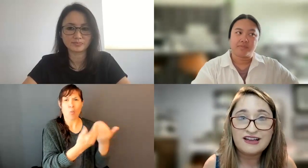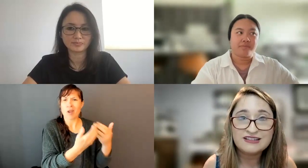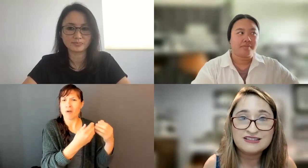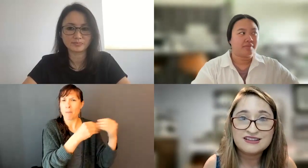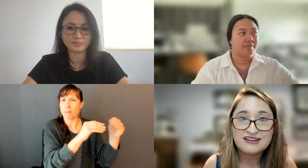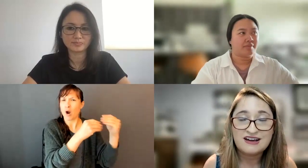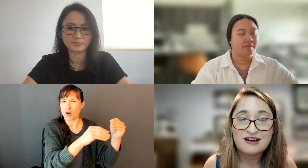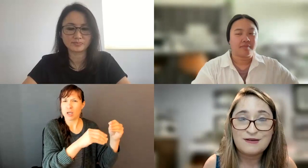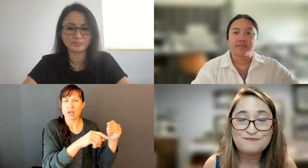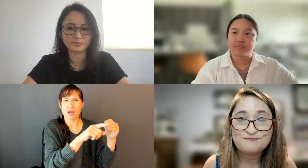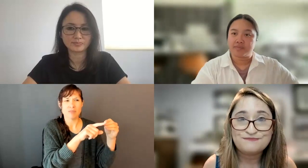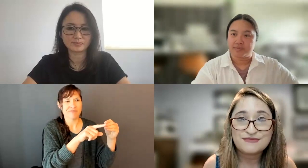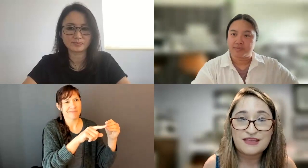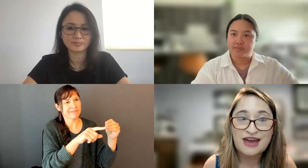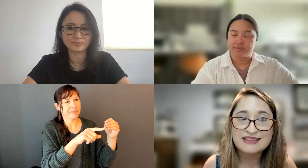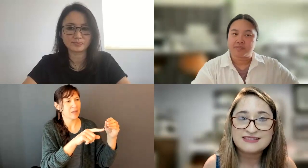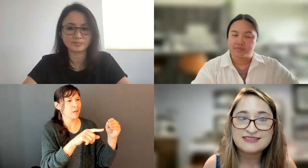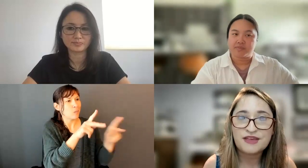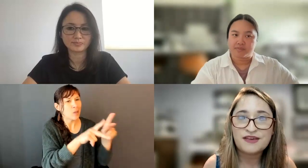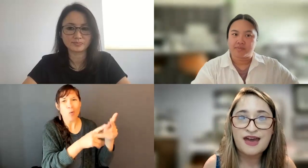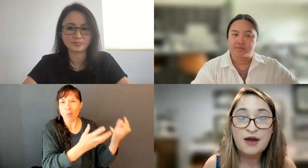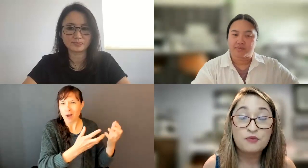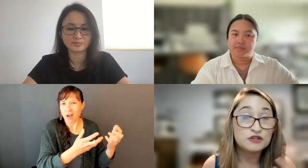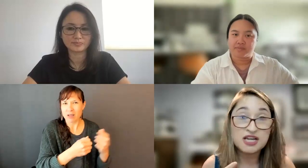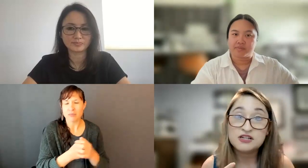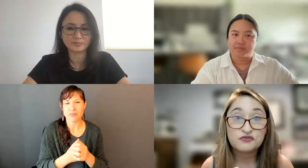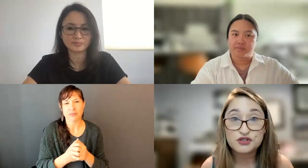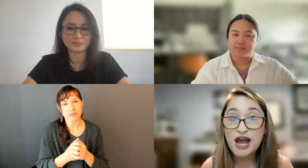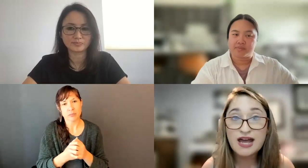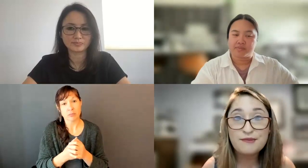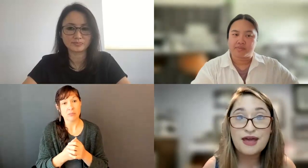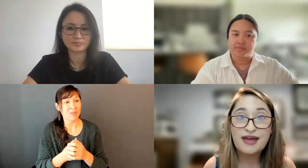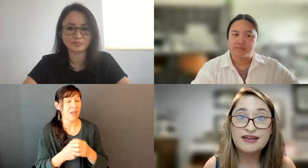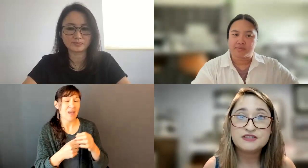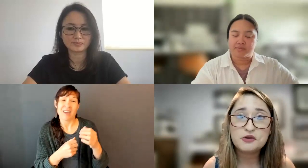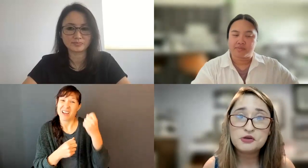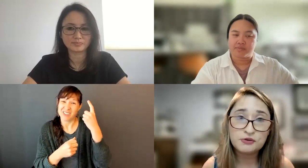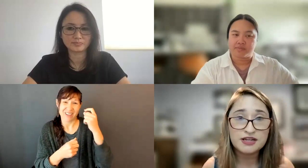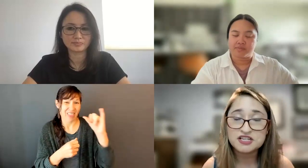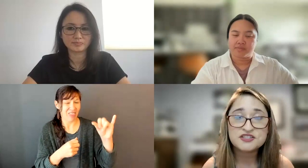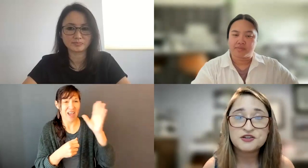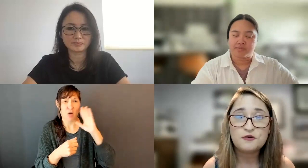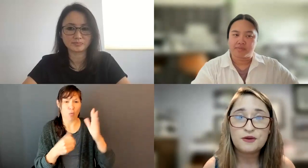and that's something that will change over time and you can adjust to.